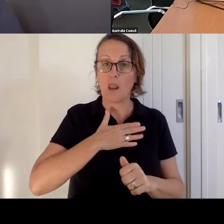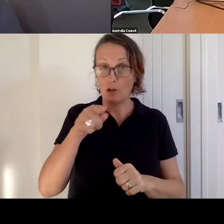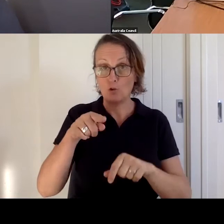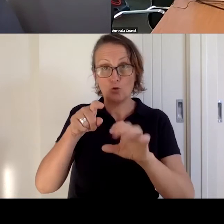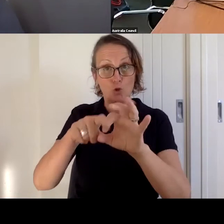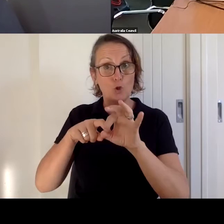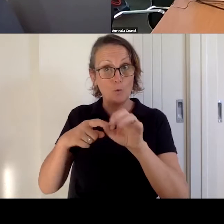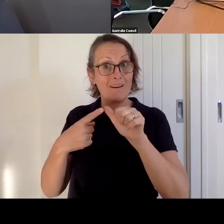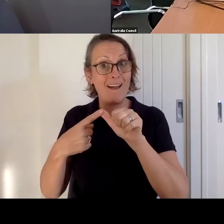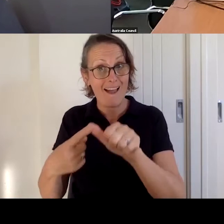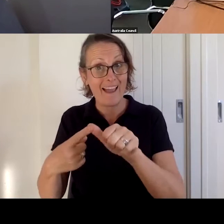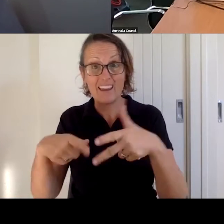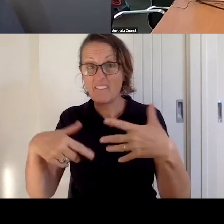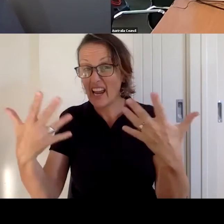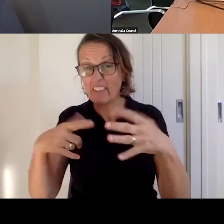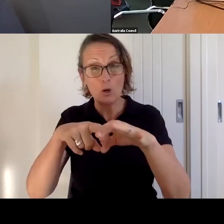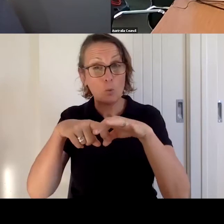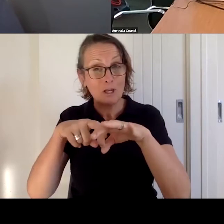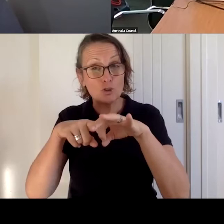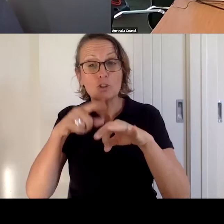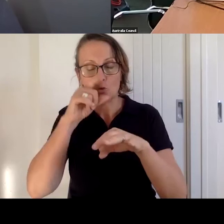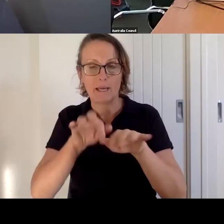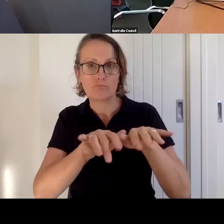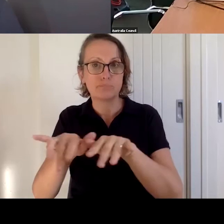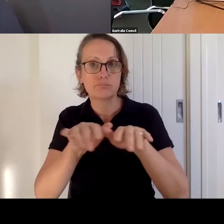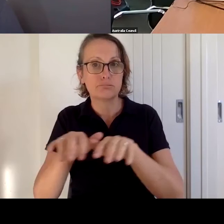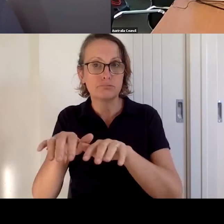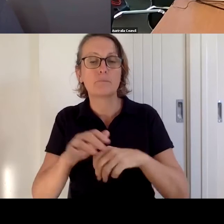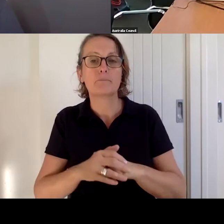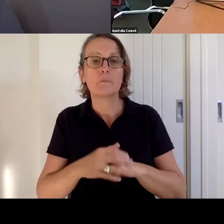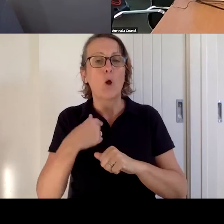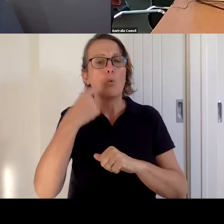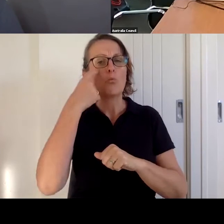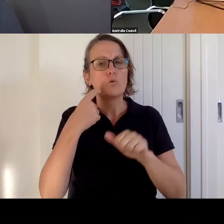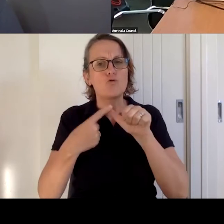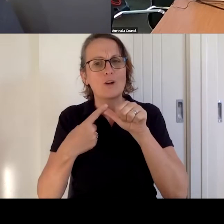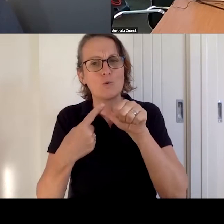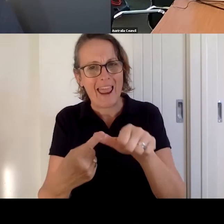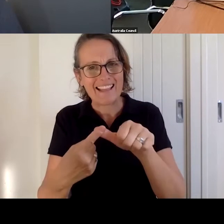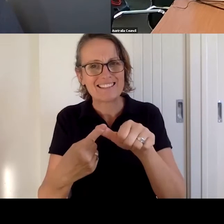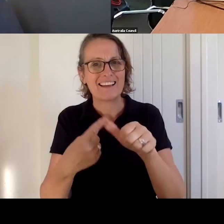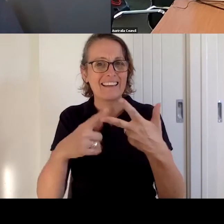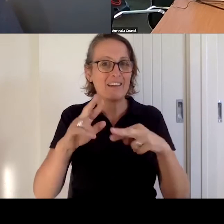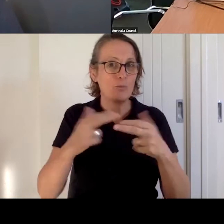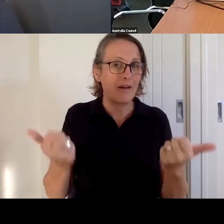for any questions that we have. We'll try to answer them in good time but we've also got